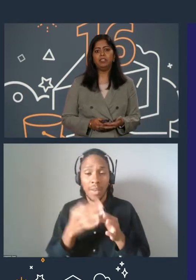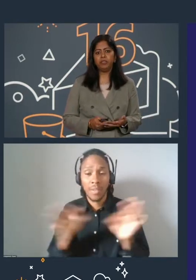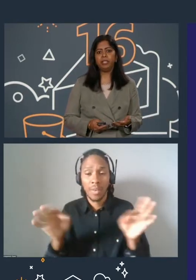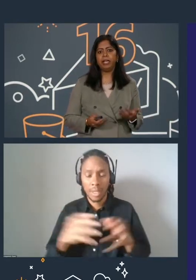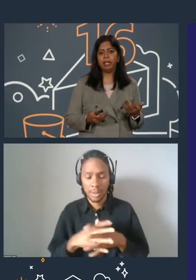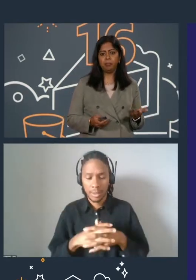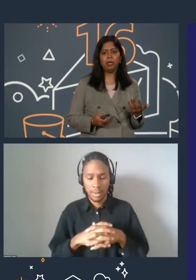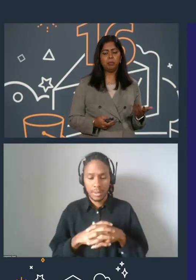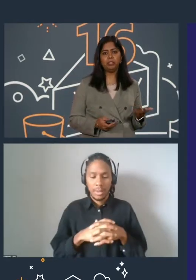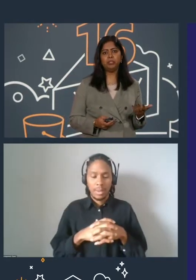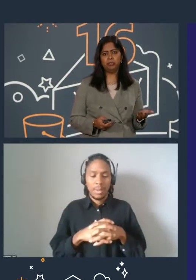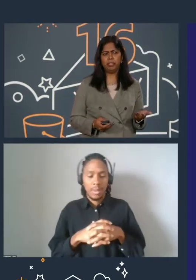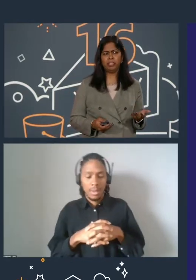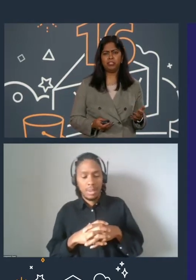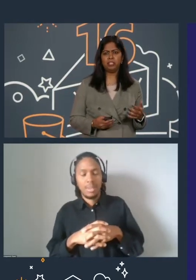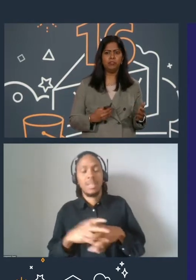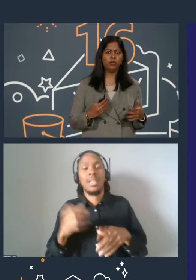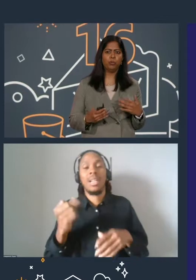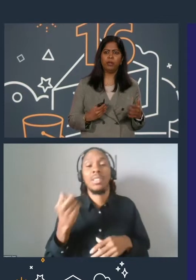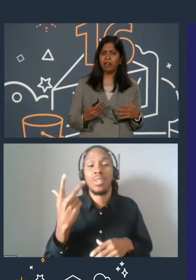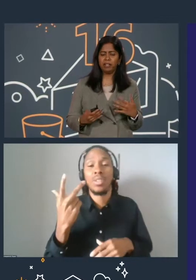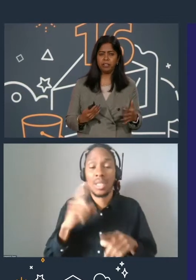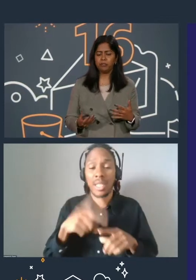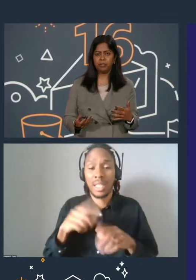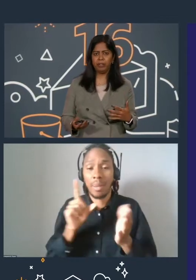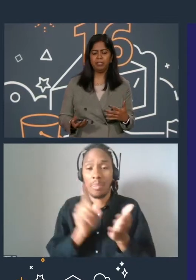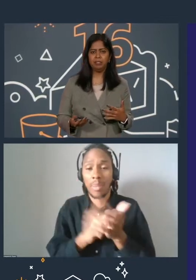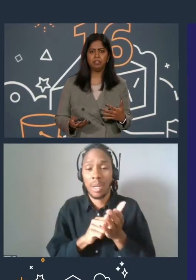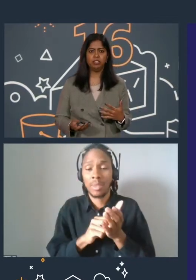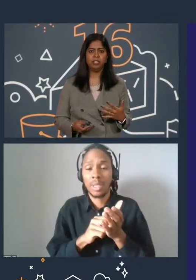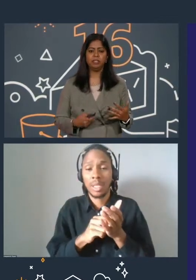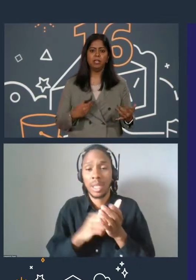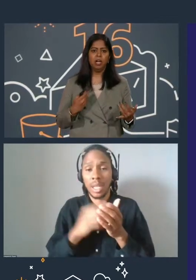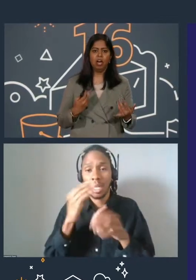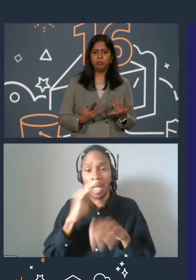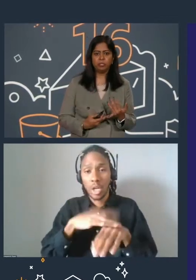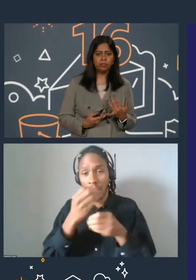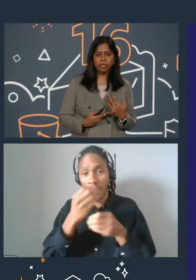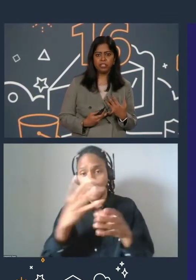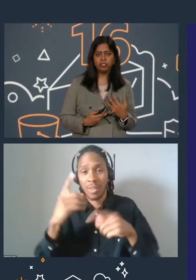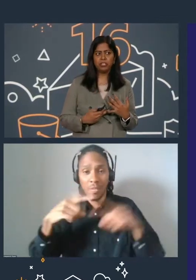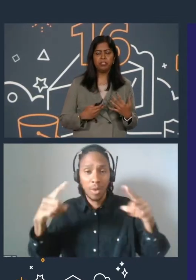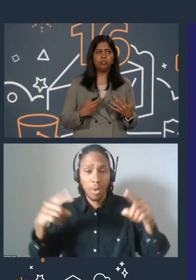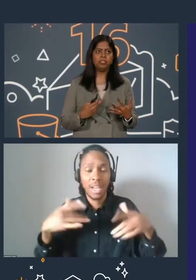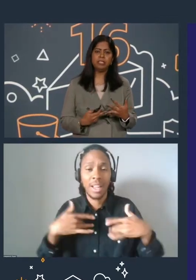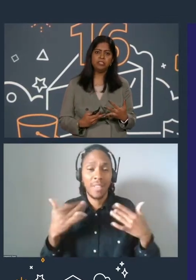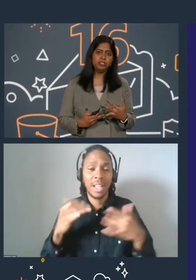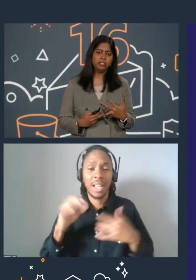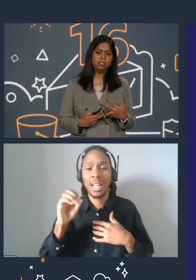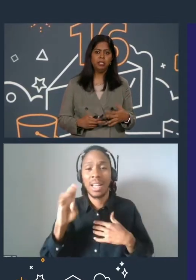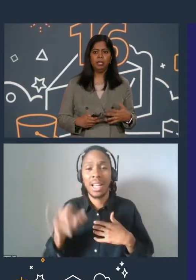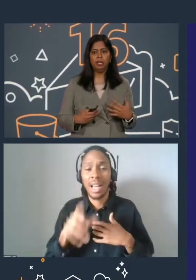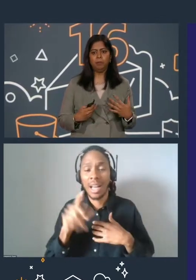And S3 can publish notifications for a variety of events, such as object creation, or deletion,